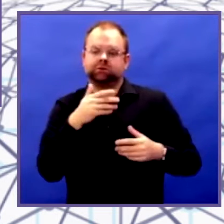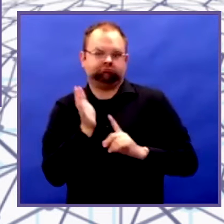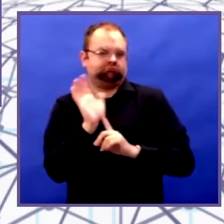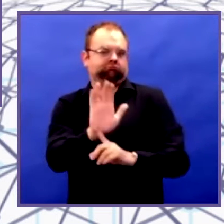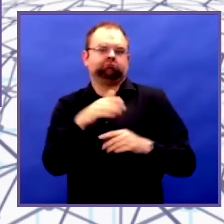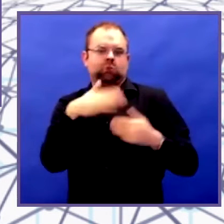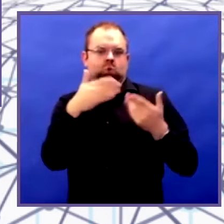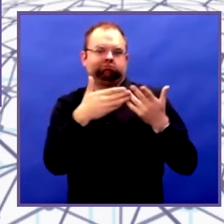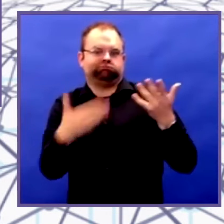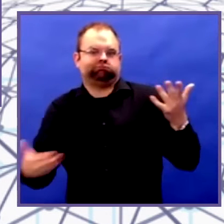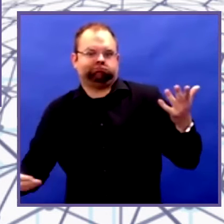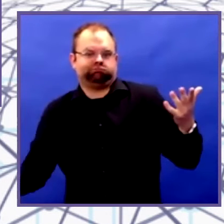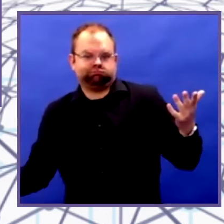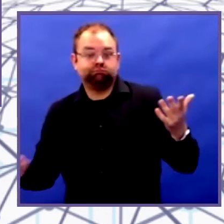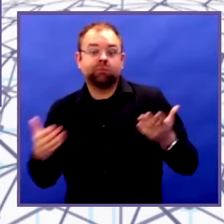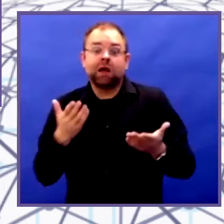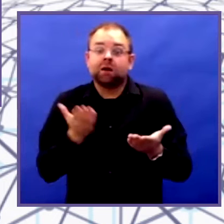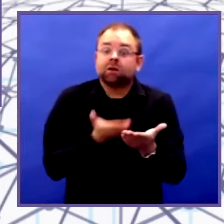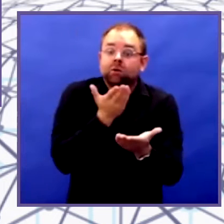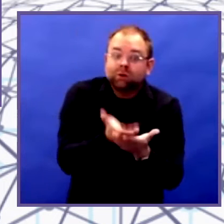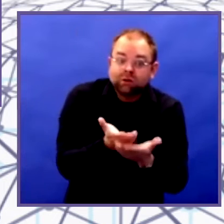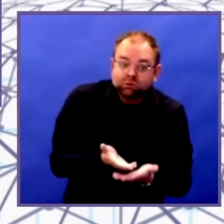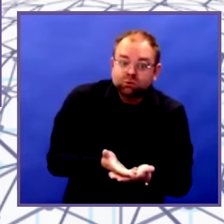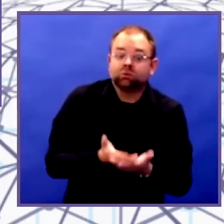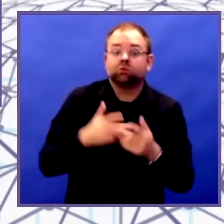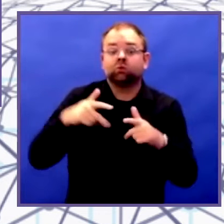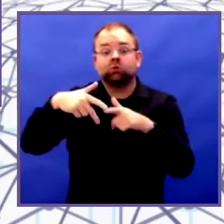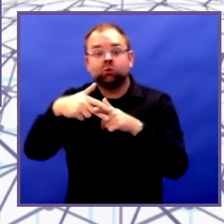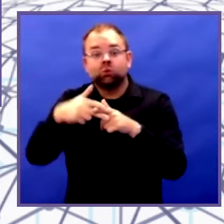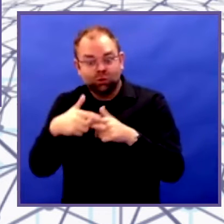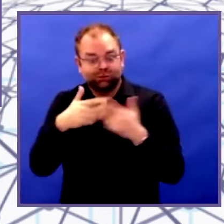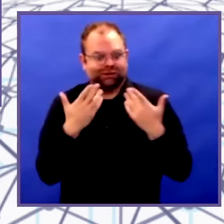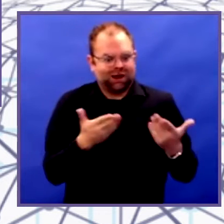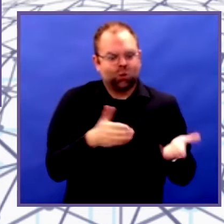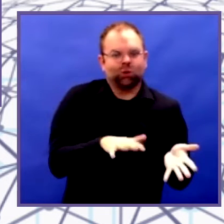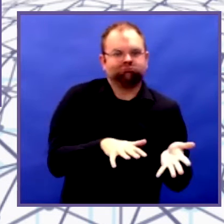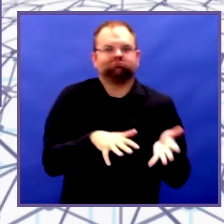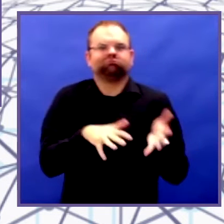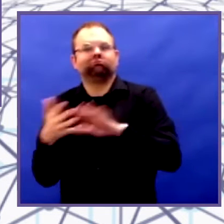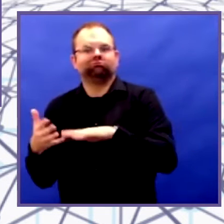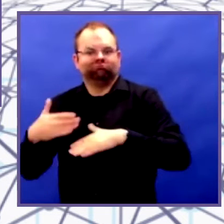So within five days of the earthquake that has had such a devastating impact in that